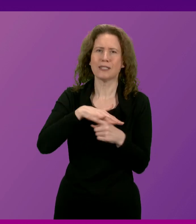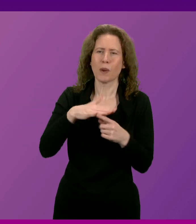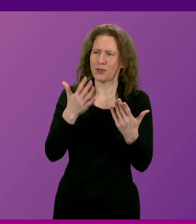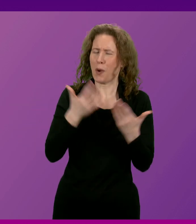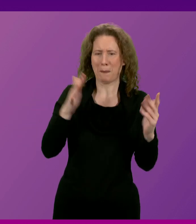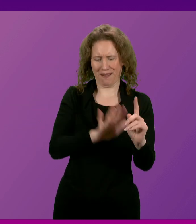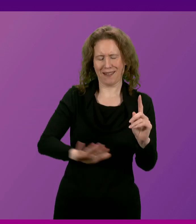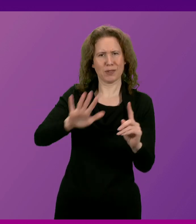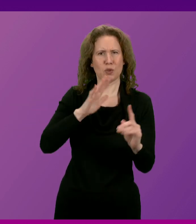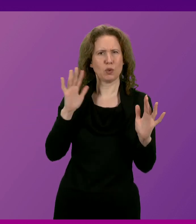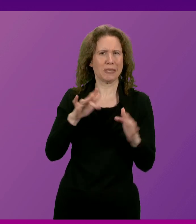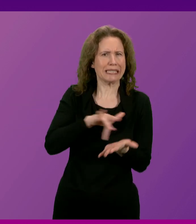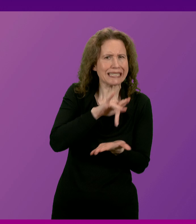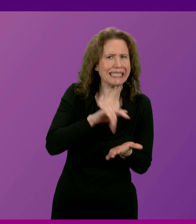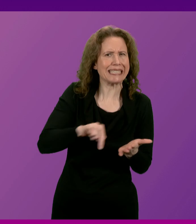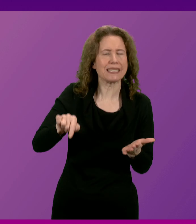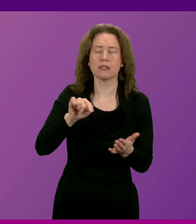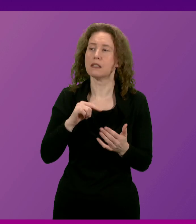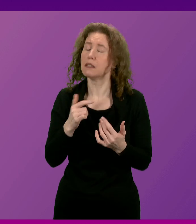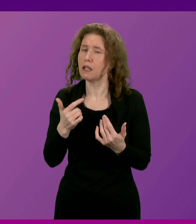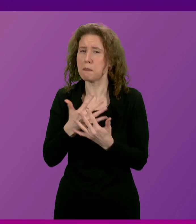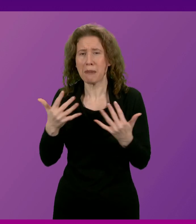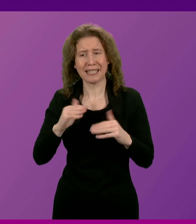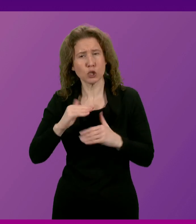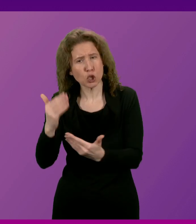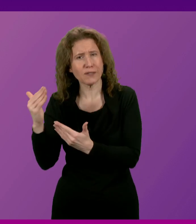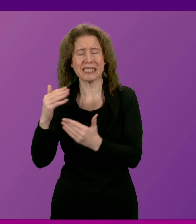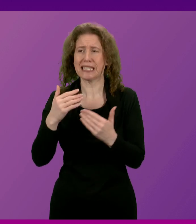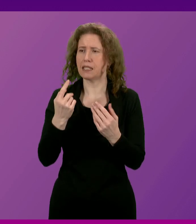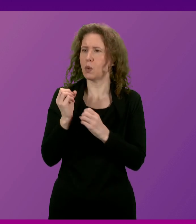many of the propositions and services that are delivered through local engagement